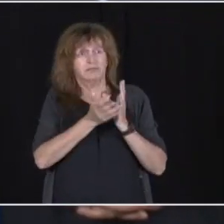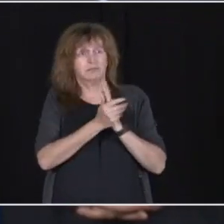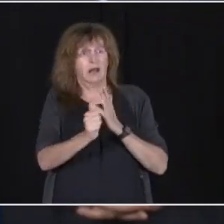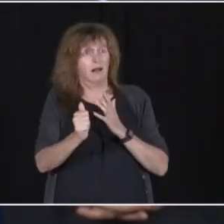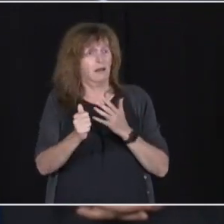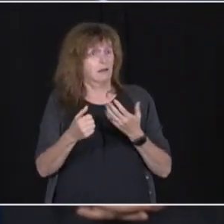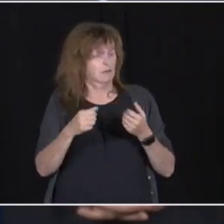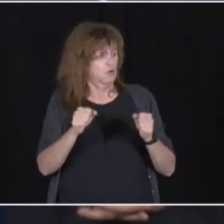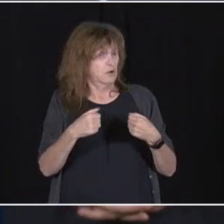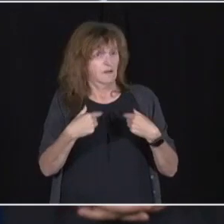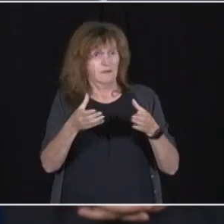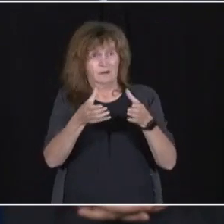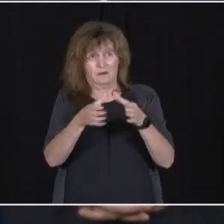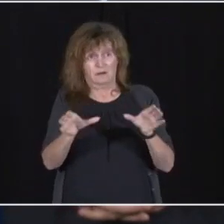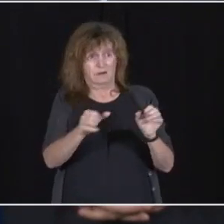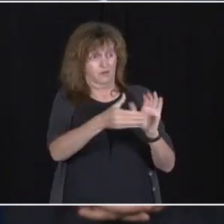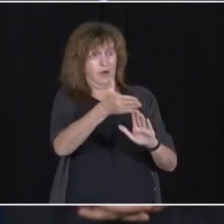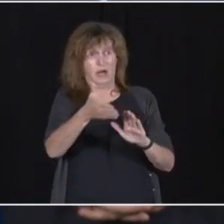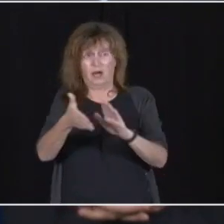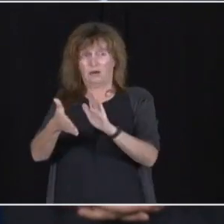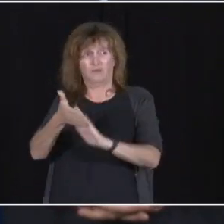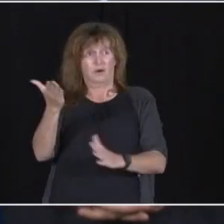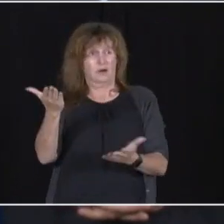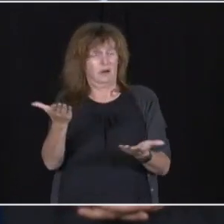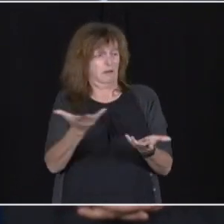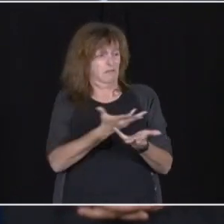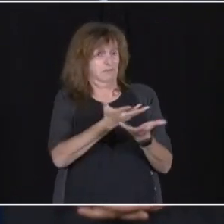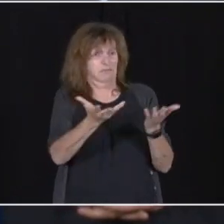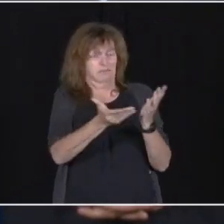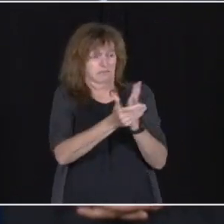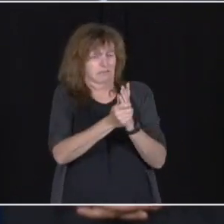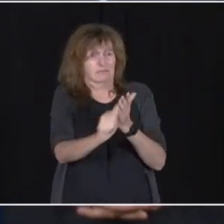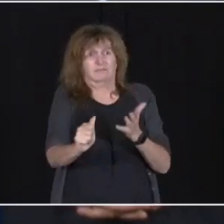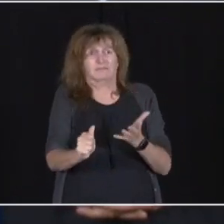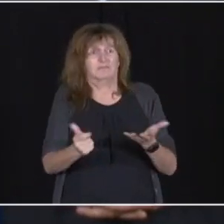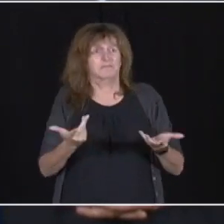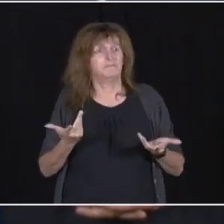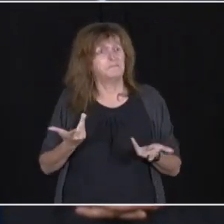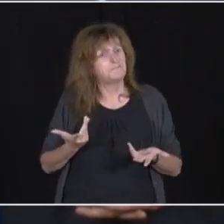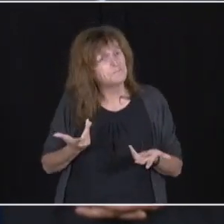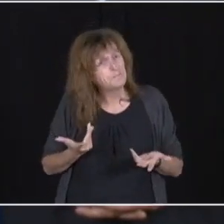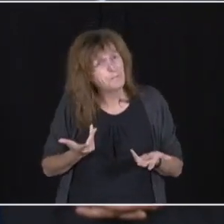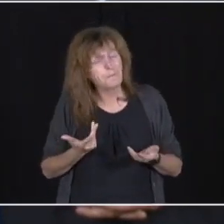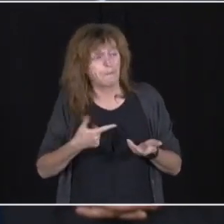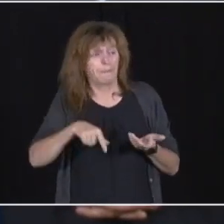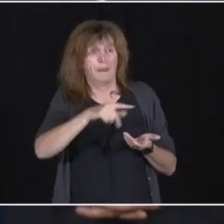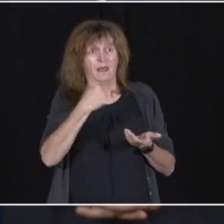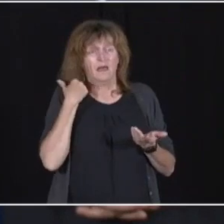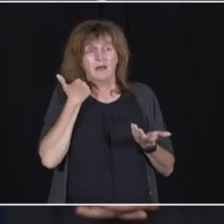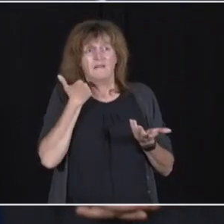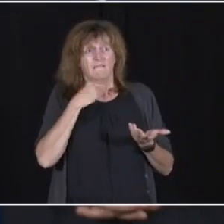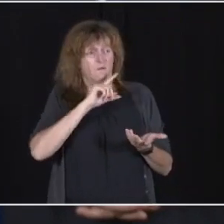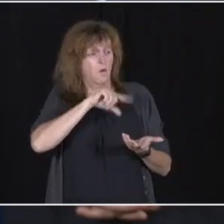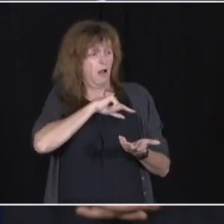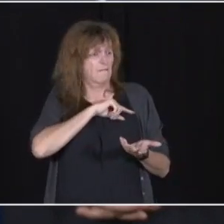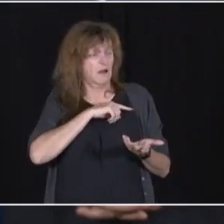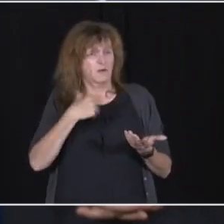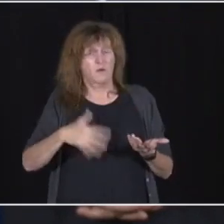I know it's not possible, I could literally have two cabinets. We have deep talent in caucus. And there is so many people I can fill